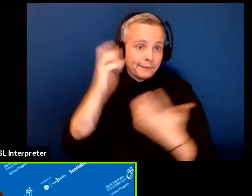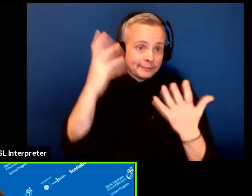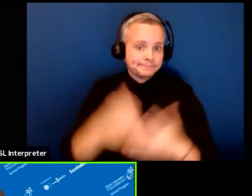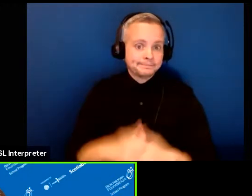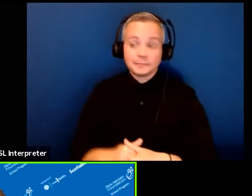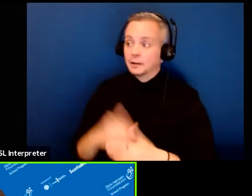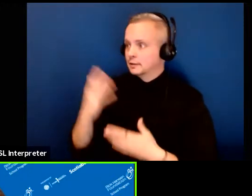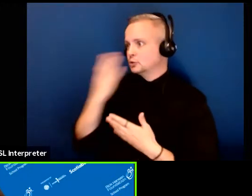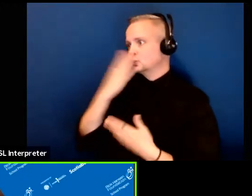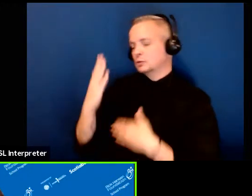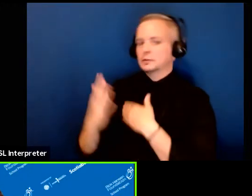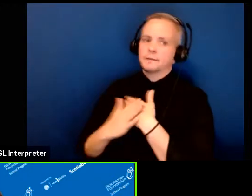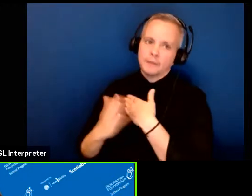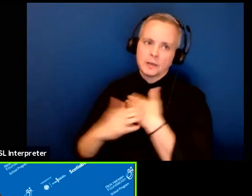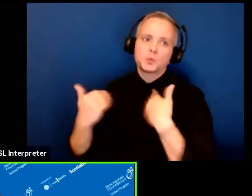ALL OF US, TERI. THANK YOU.